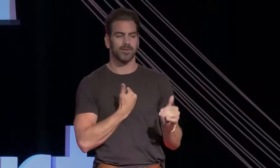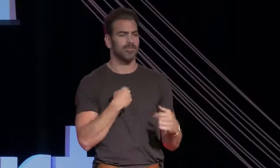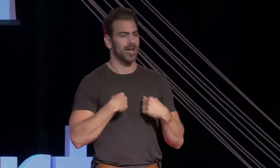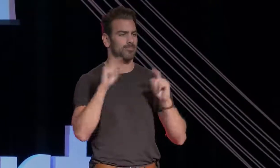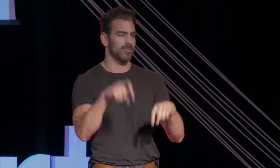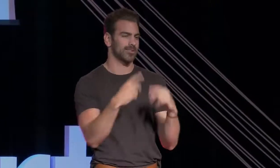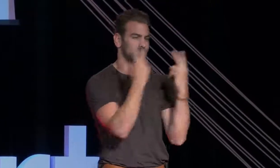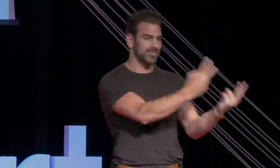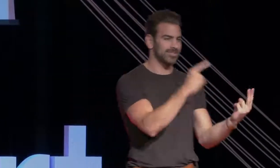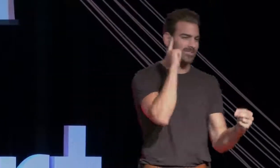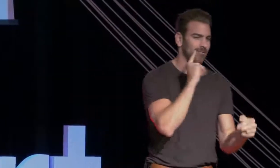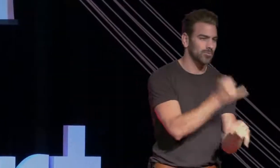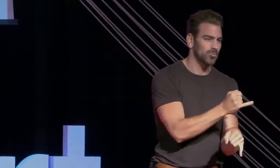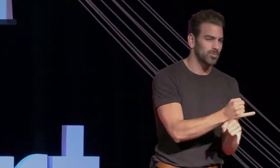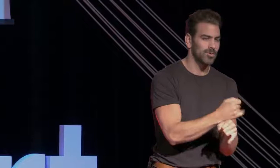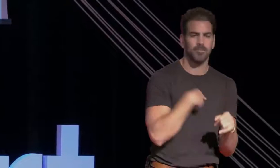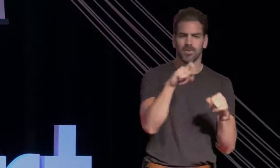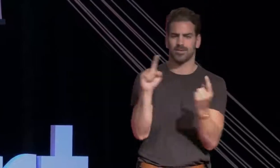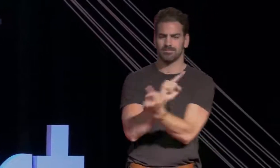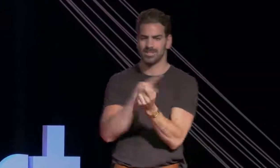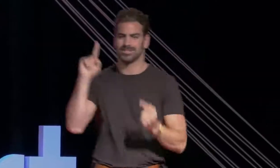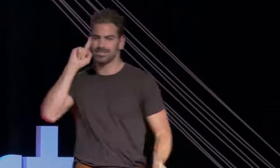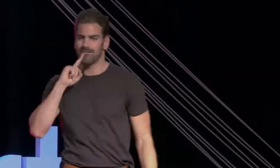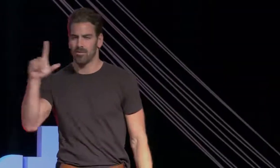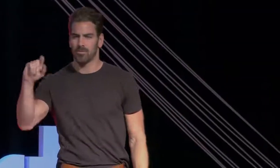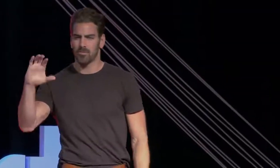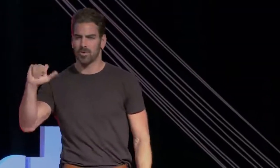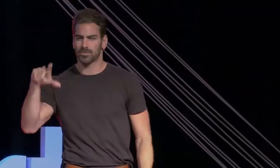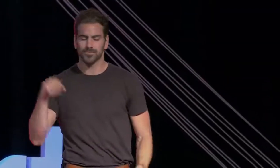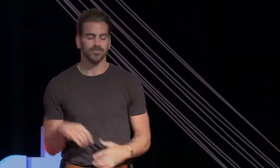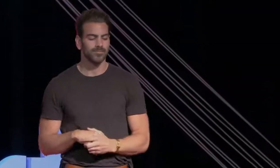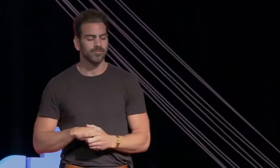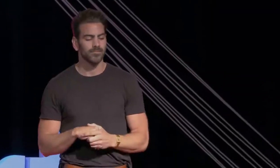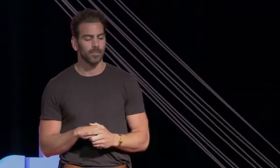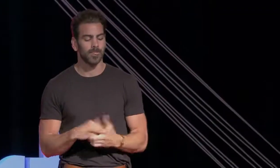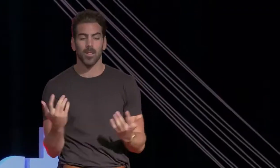and i would always tell myself to visit the local deaf schools and to make time to meet deaf locals